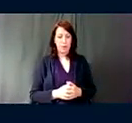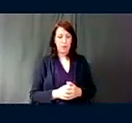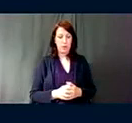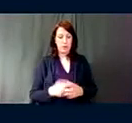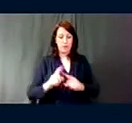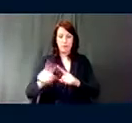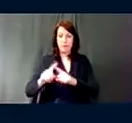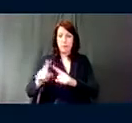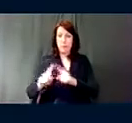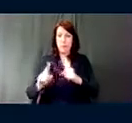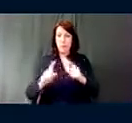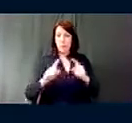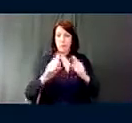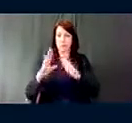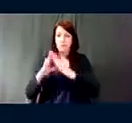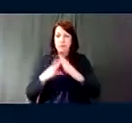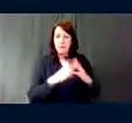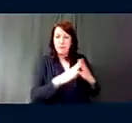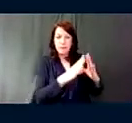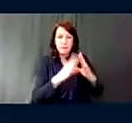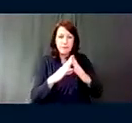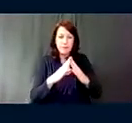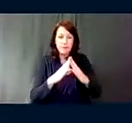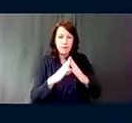EXPERIMENTAL DESIGN, WHICH IS